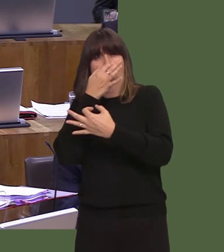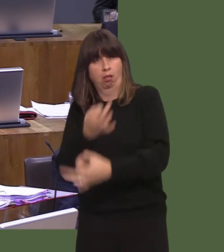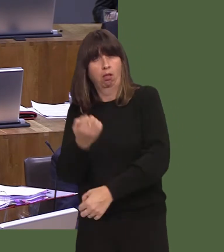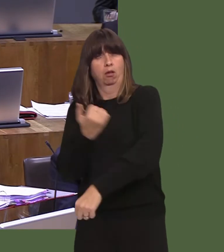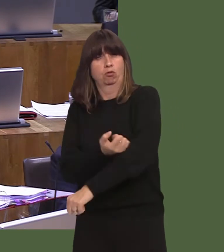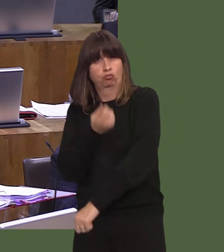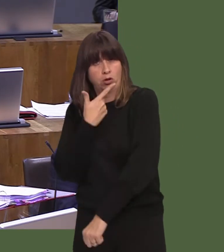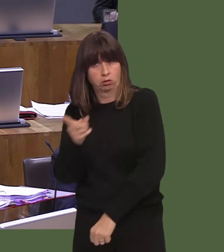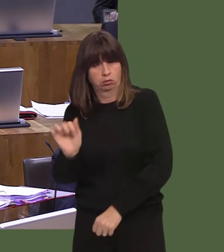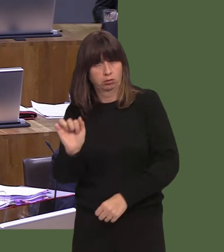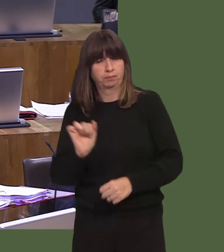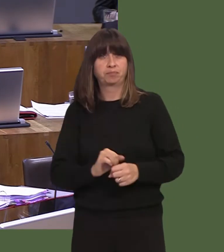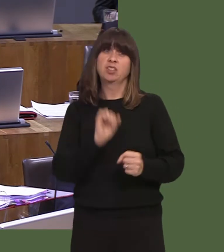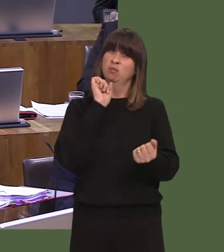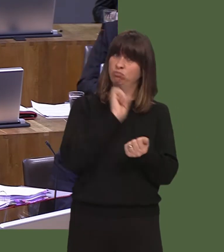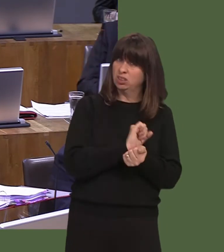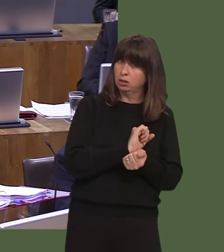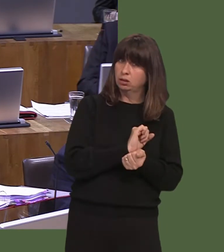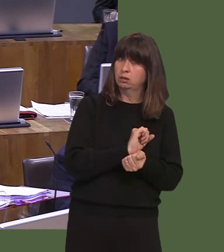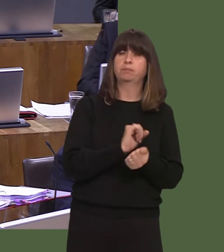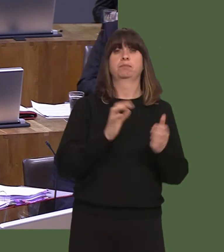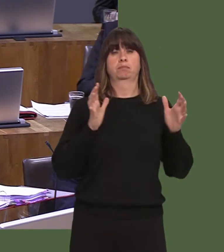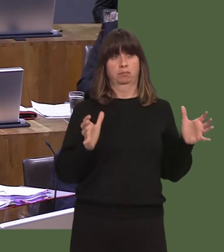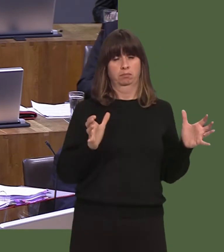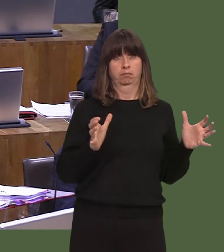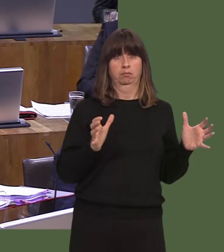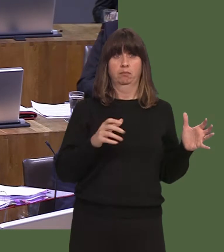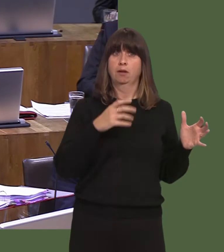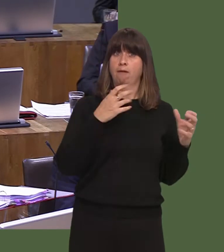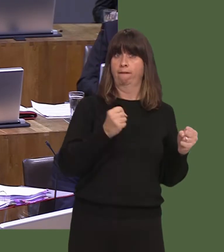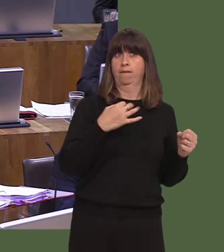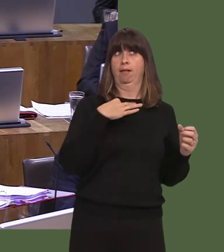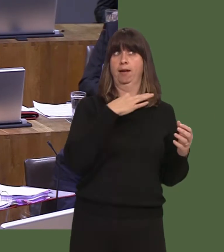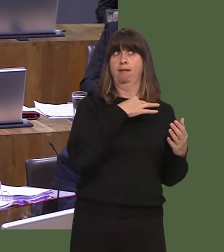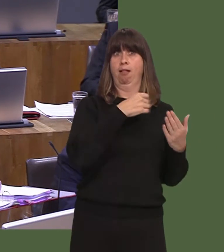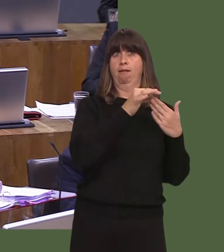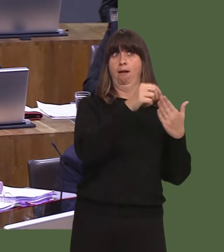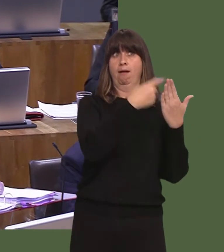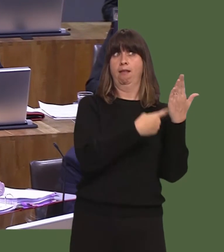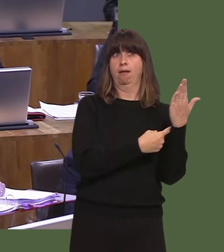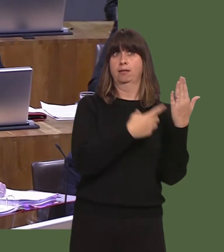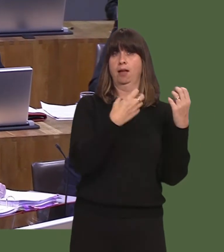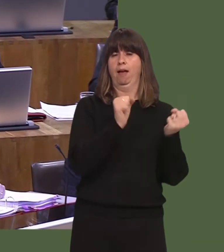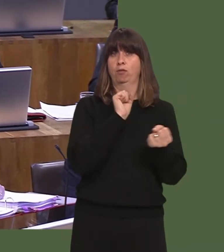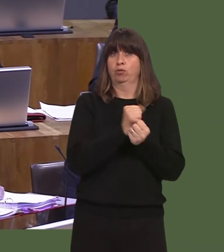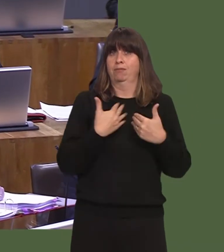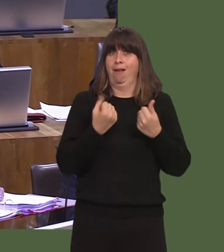In terms of misuse in prisons, well, the services are delivered in line with clinical guidance and with prison health teams.